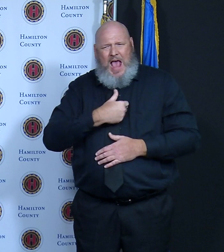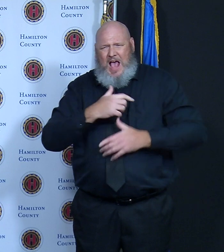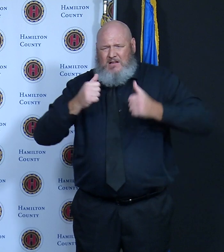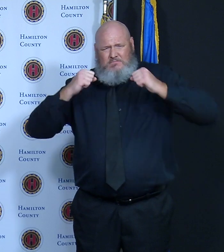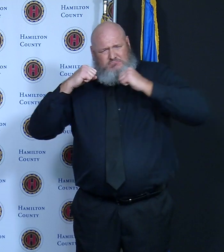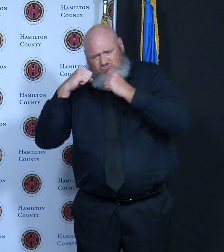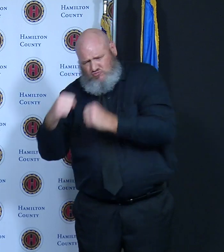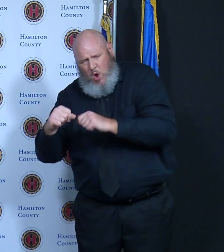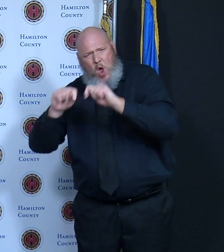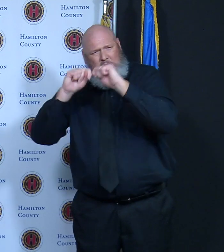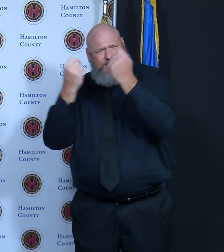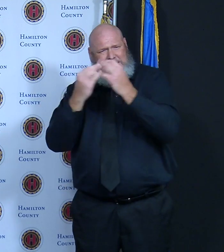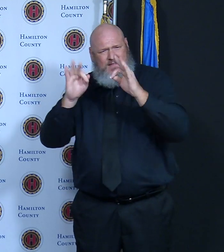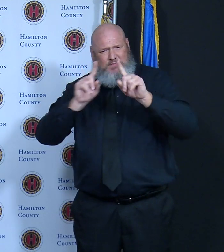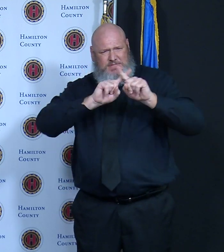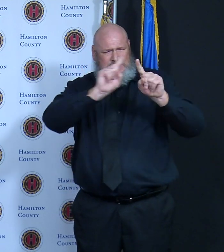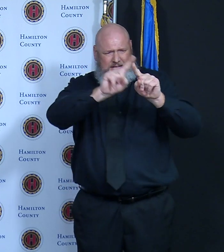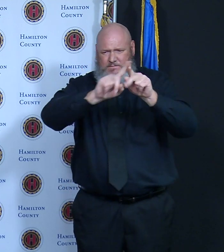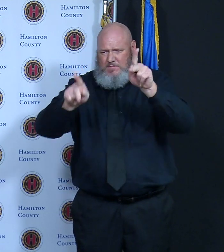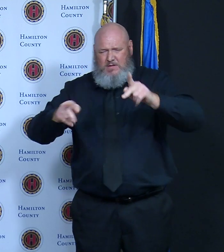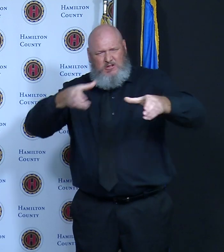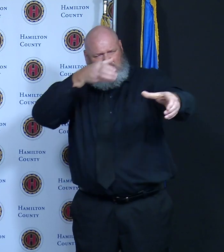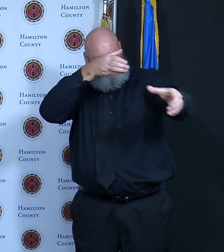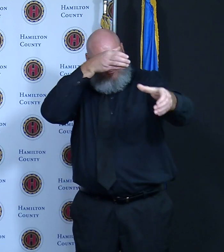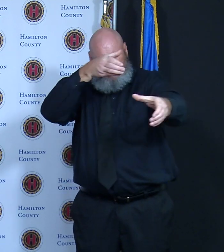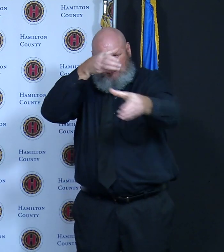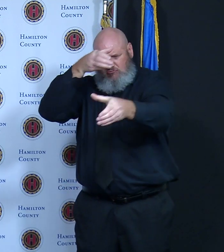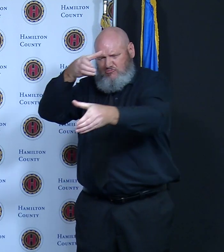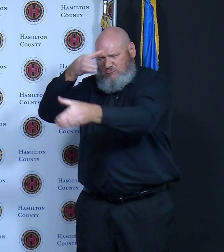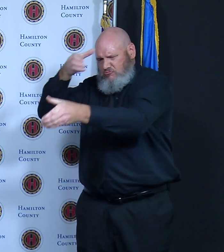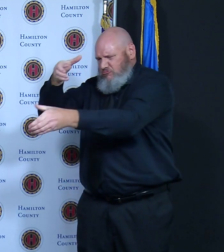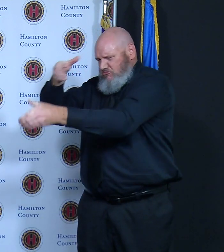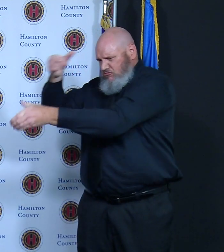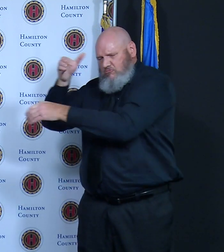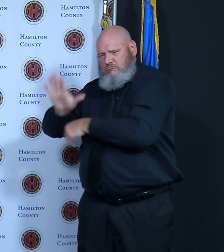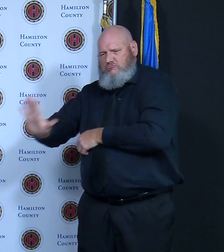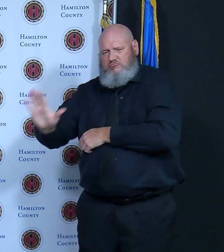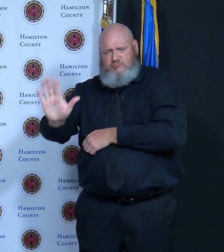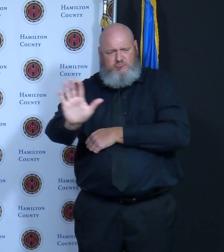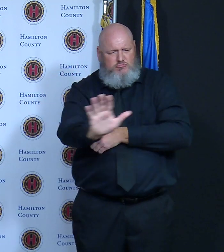as we head up this side of the curve what are we gonna see in the future and